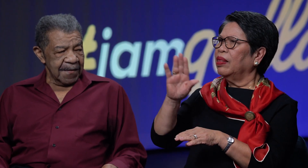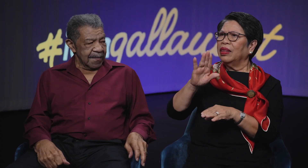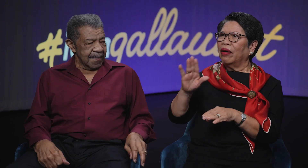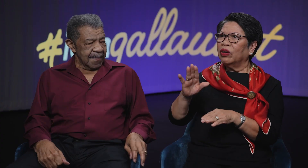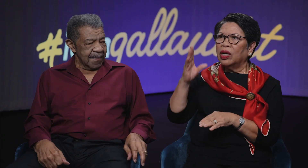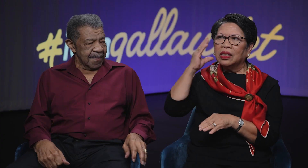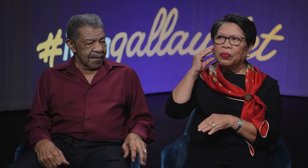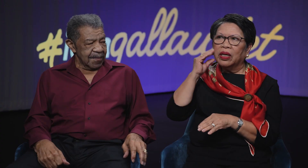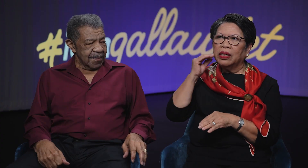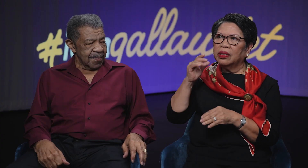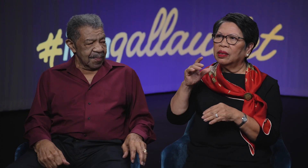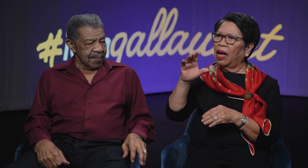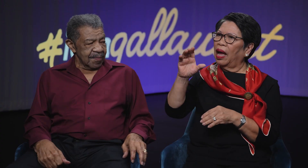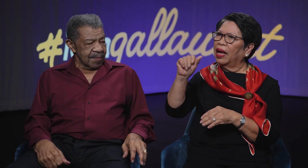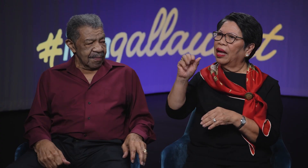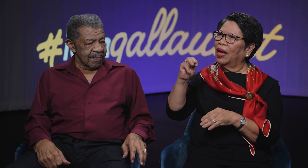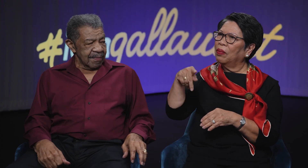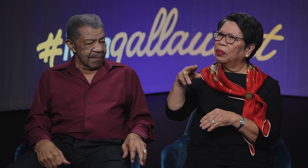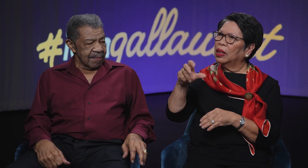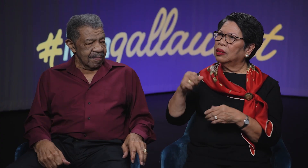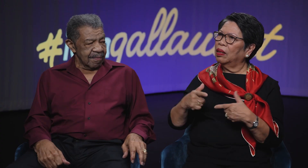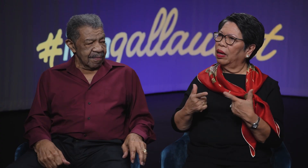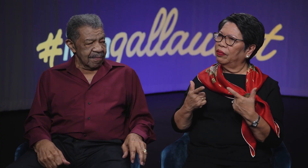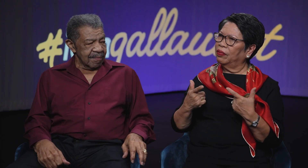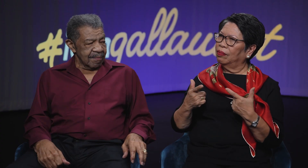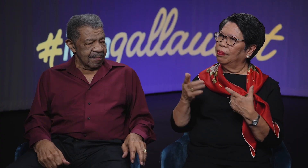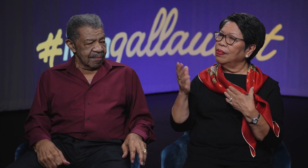I never experienced campus life.